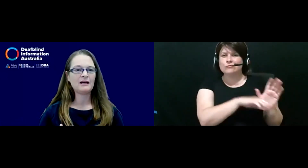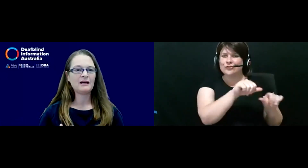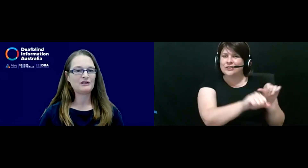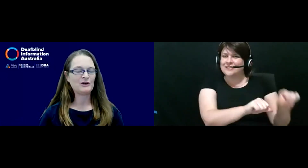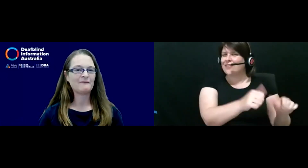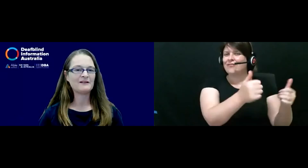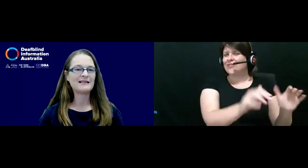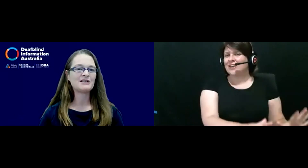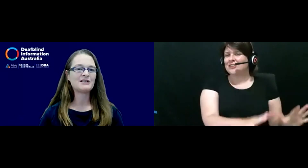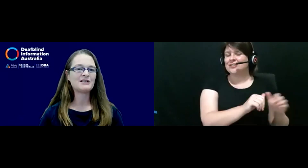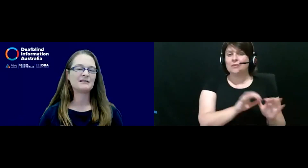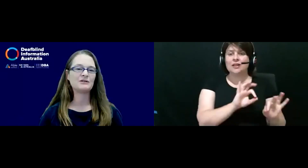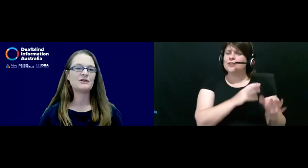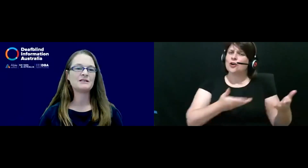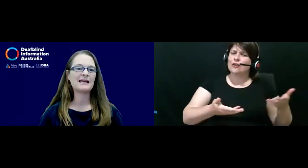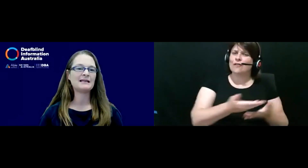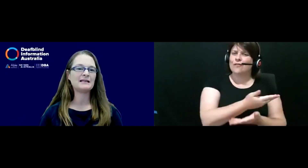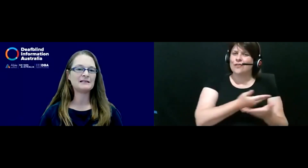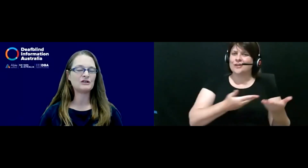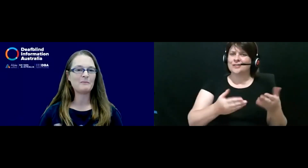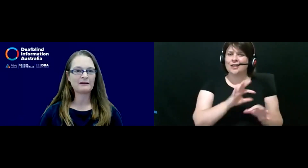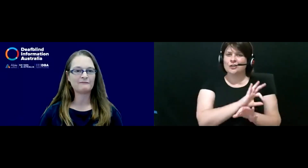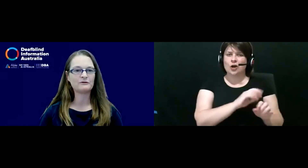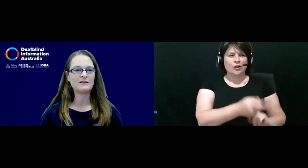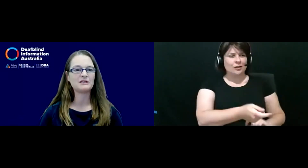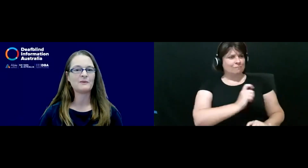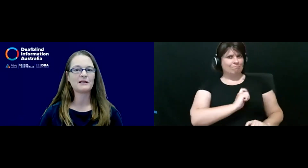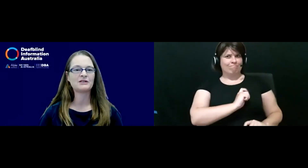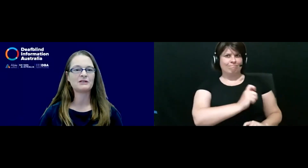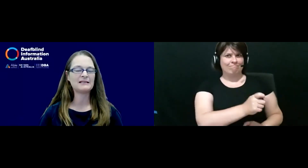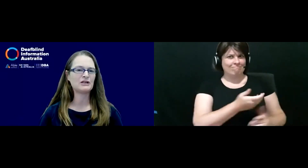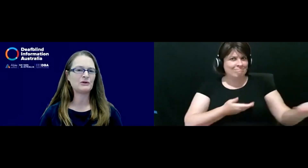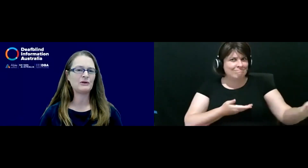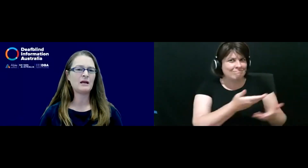there's no conversation, there's no turn taking, there's no back and forth interaction, there's no